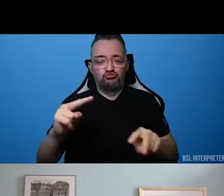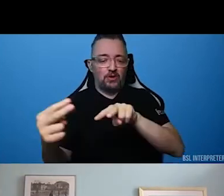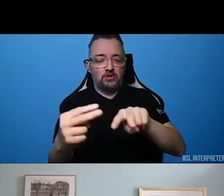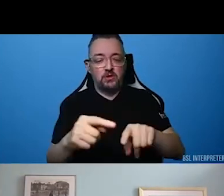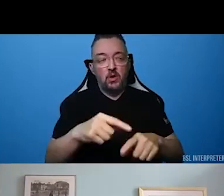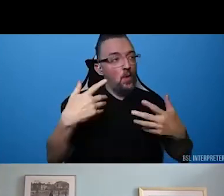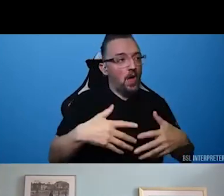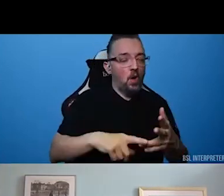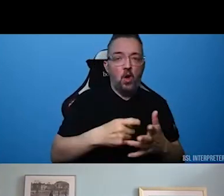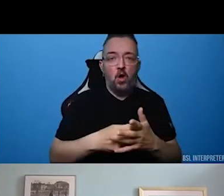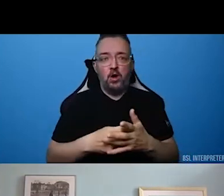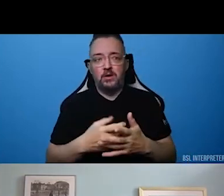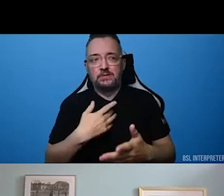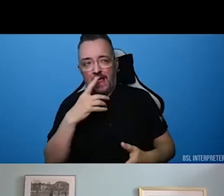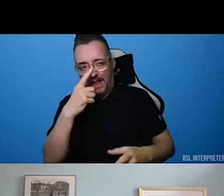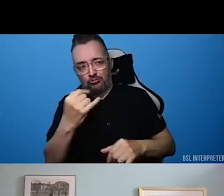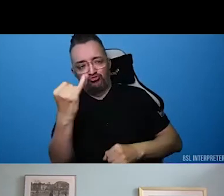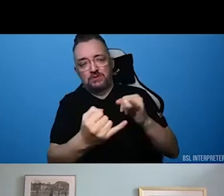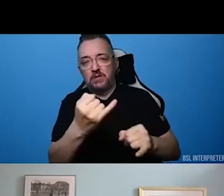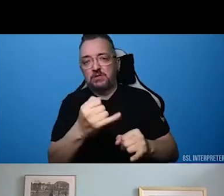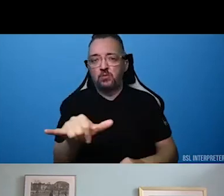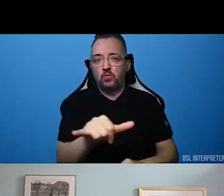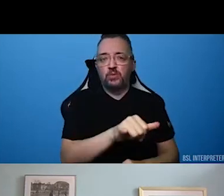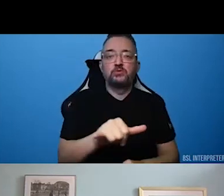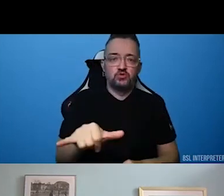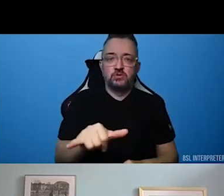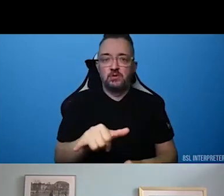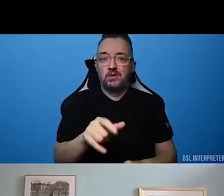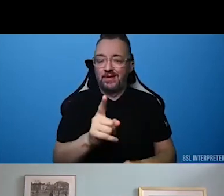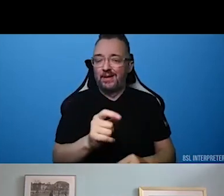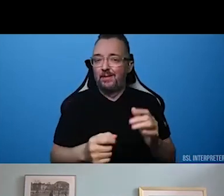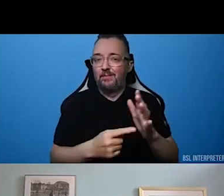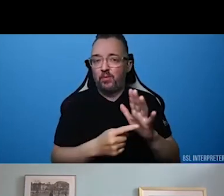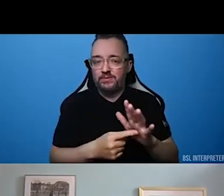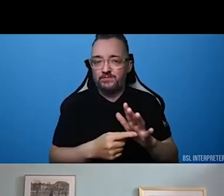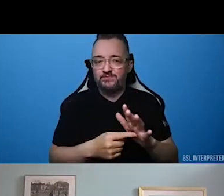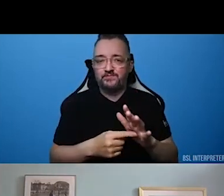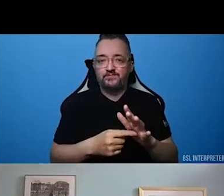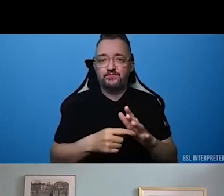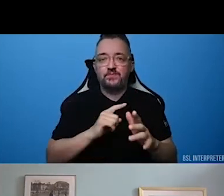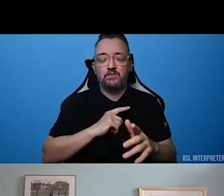the role of how we think about the broad kind of development of European societies